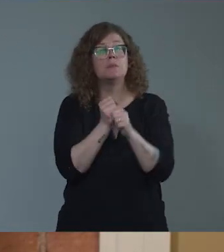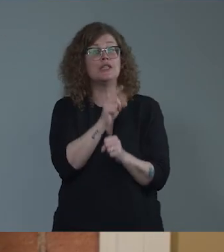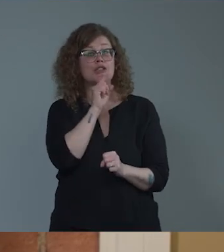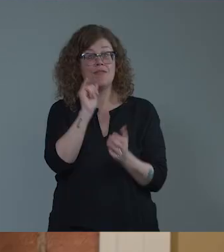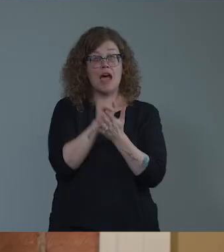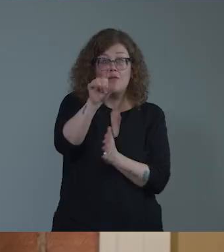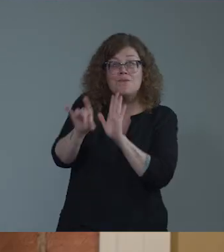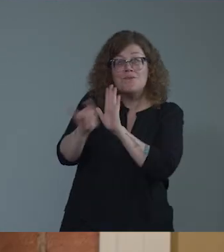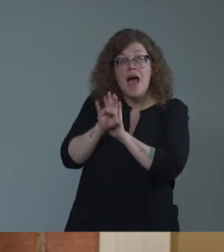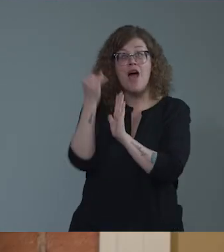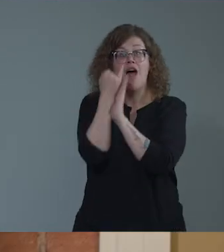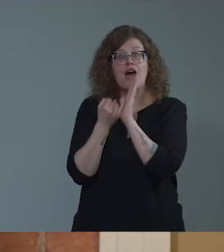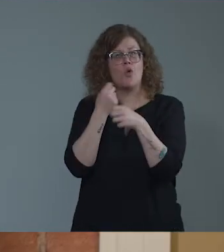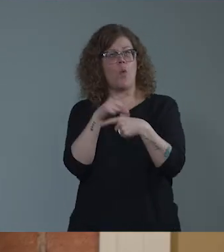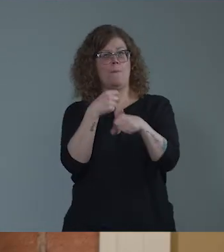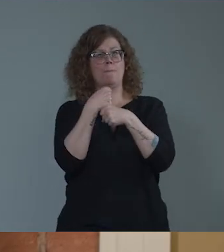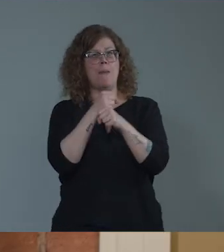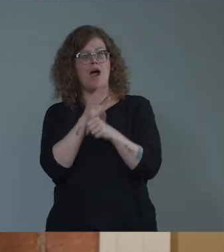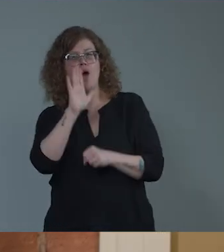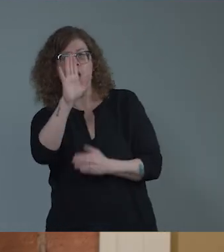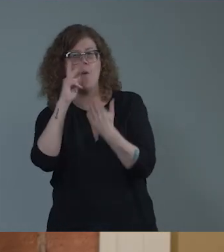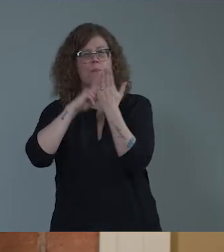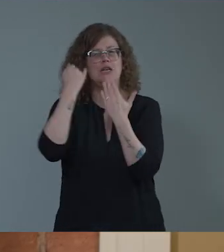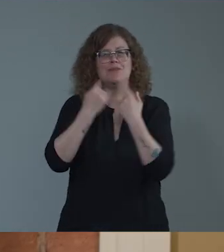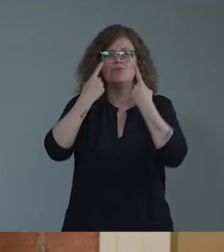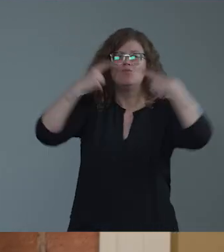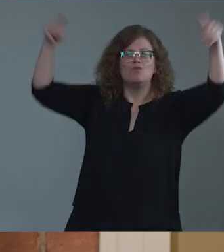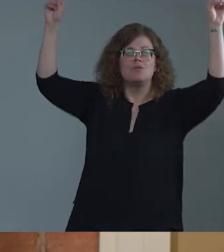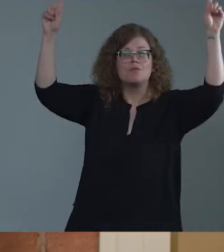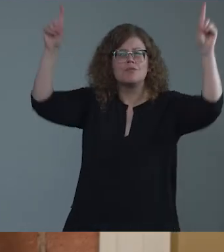Good question. So you've put out your call to artists. You've collected some names, some resumes.